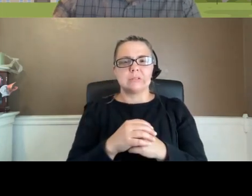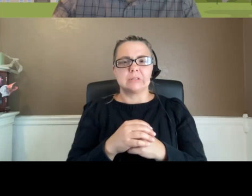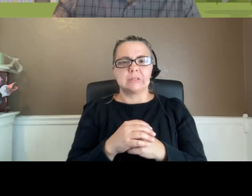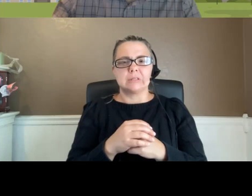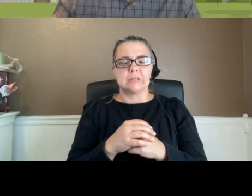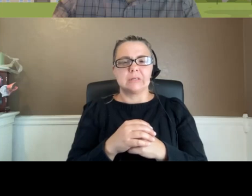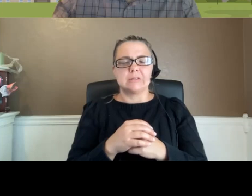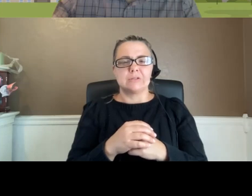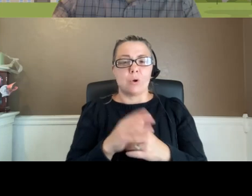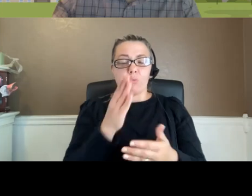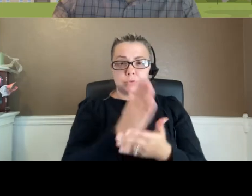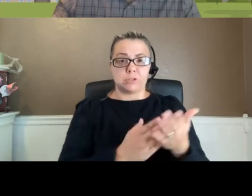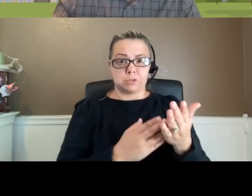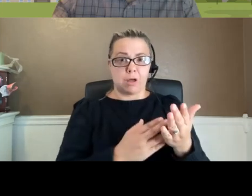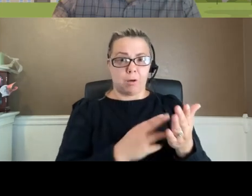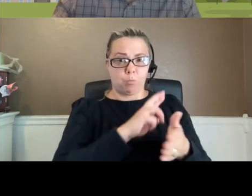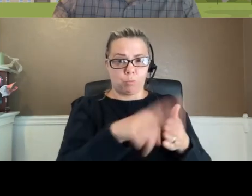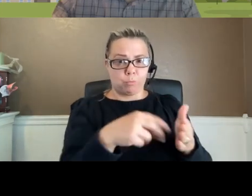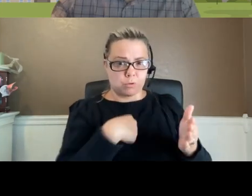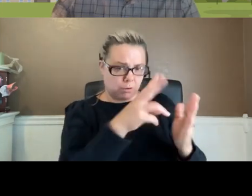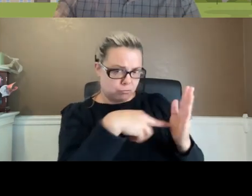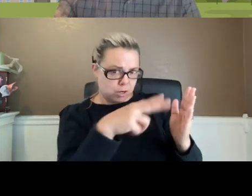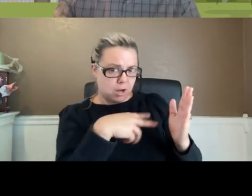where that, you know, as I'm writing something I think oh, it's really, really clear what's going